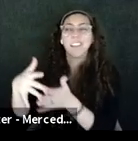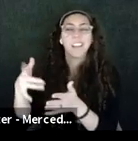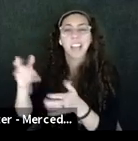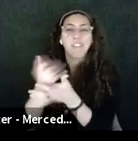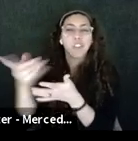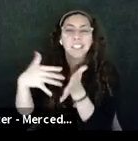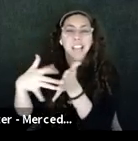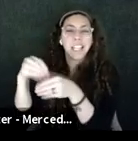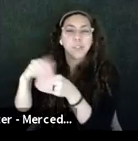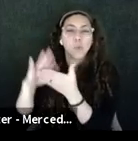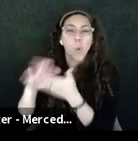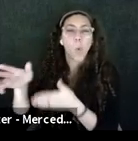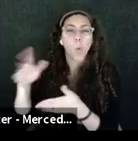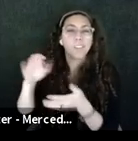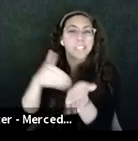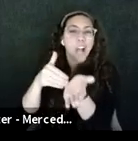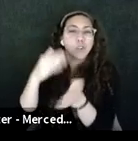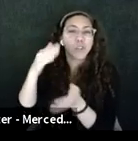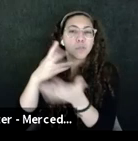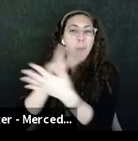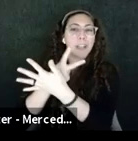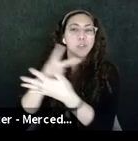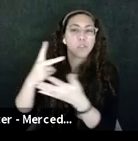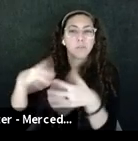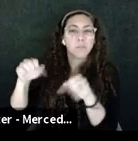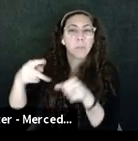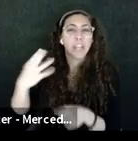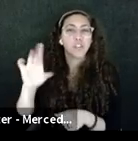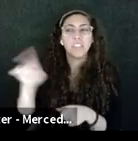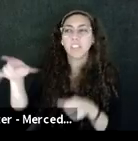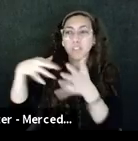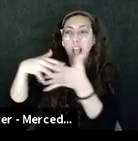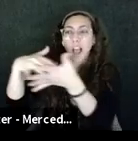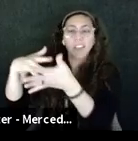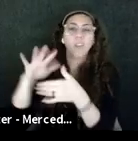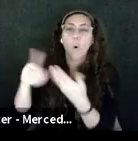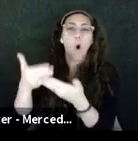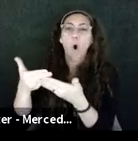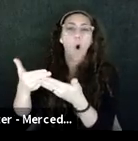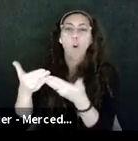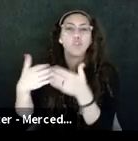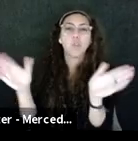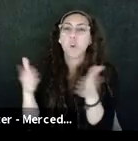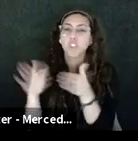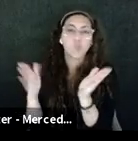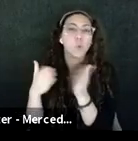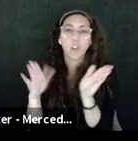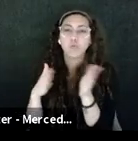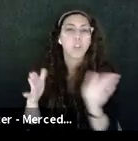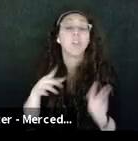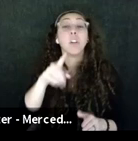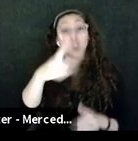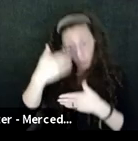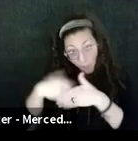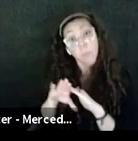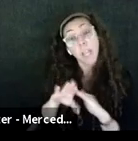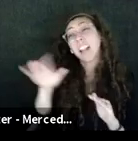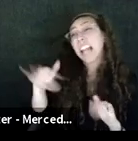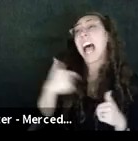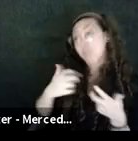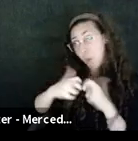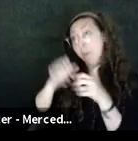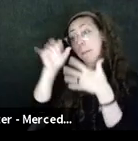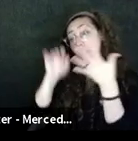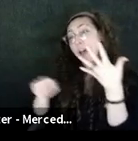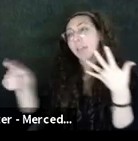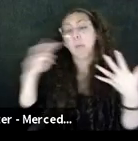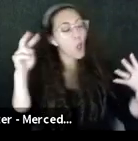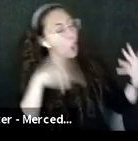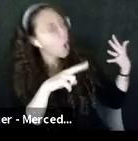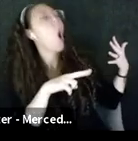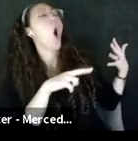Jason Williams: So if you come in and you have a list of symptoms, the diagnosis that they're going to give you is based on generalities. But guess what we're all different.